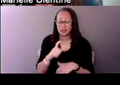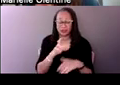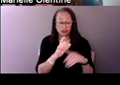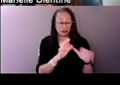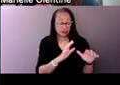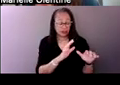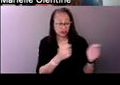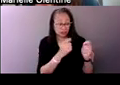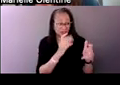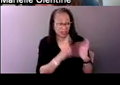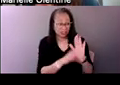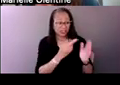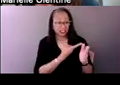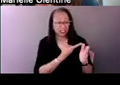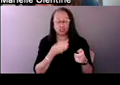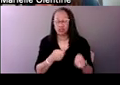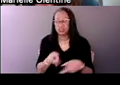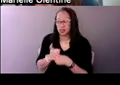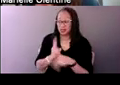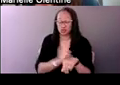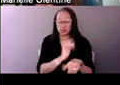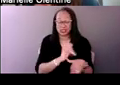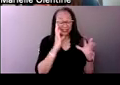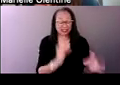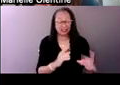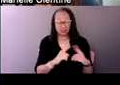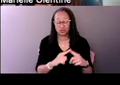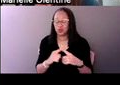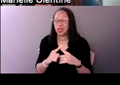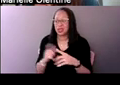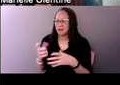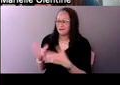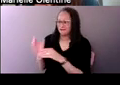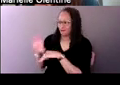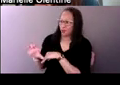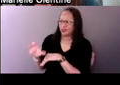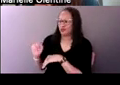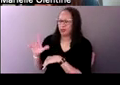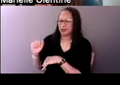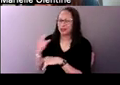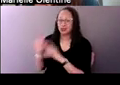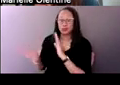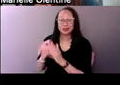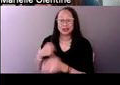a really important part of shifting the power back to filmmakers, because oftentimes, you've spent years of